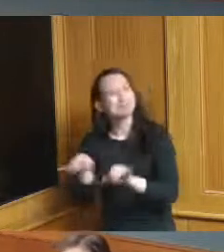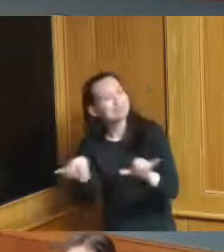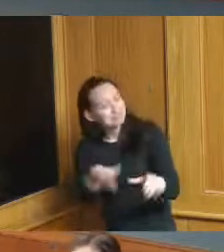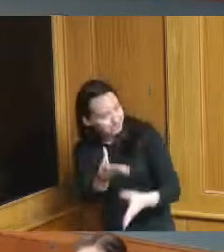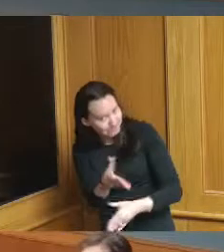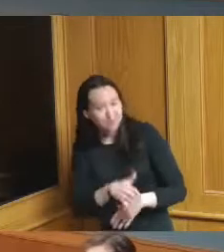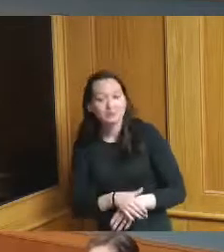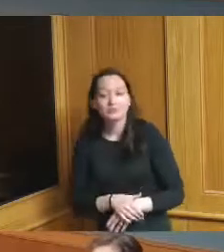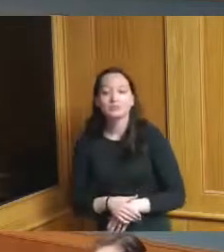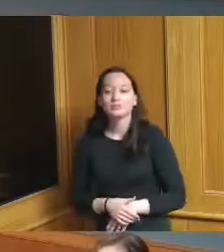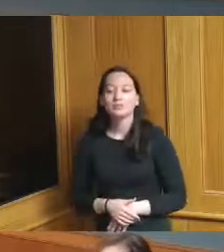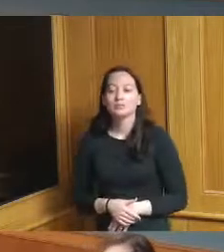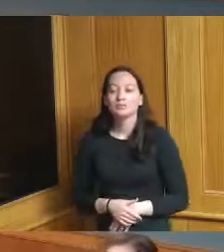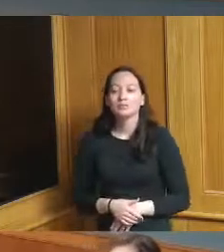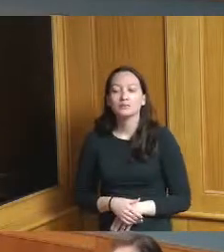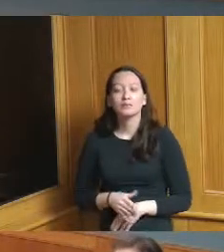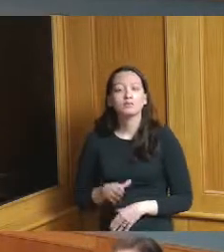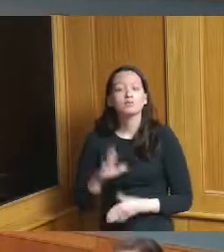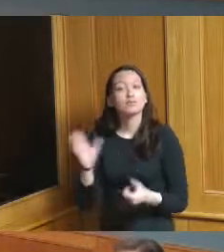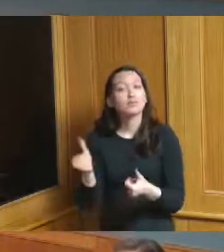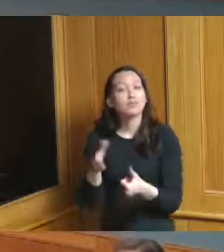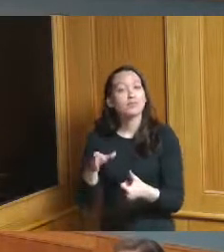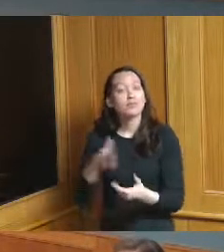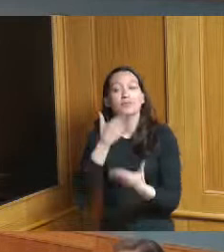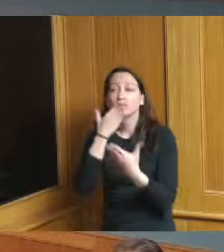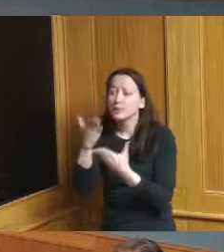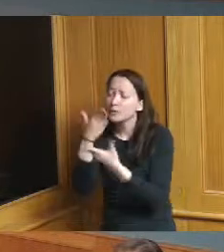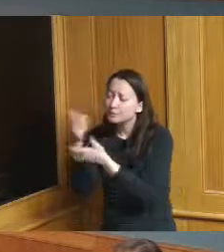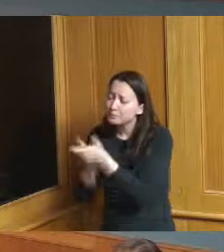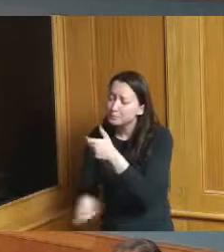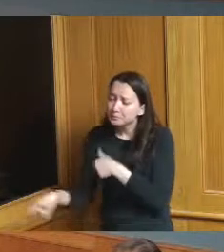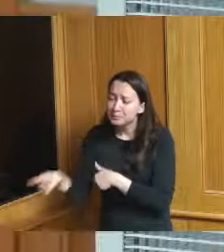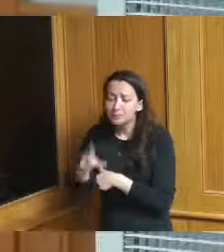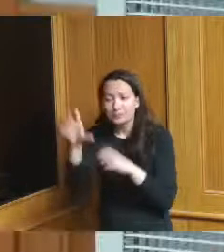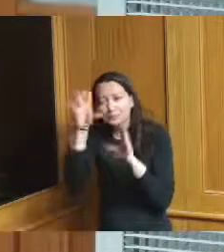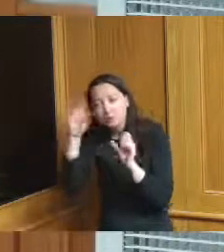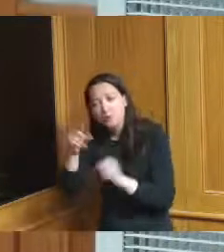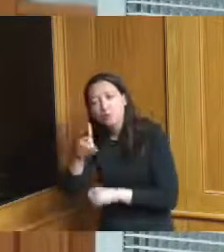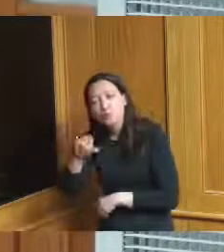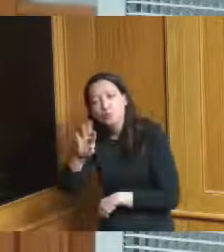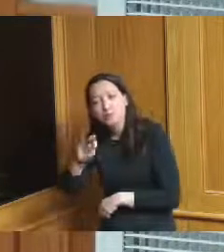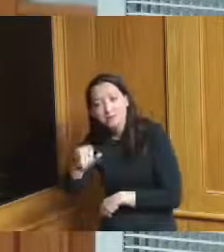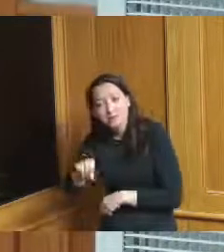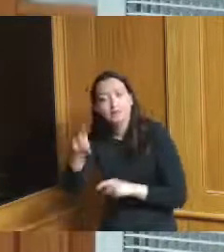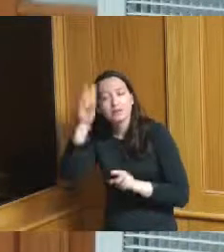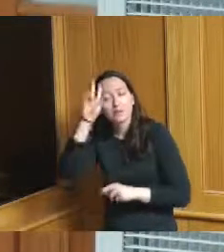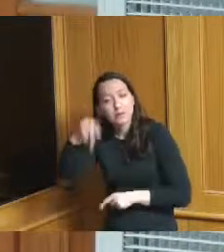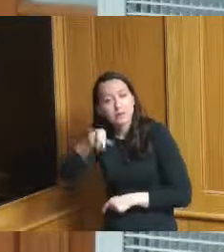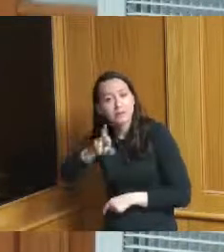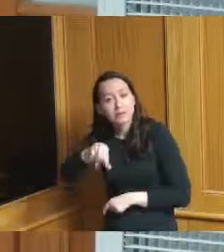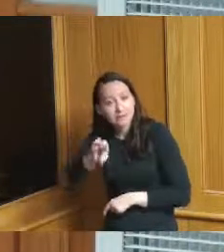I want to first thank each of you President Dumas Vice President Reece Commissioner